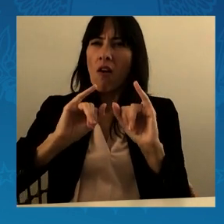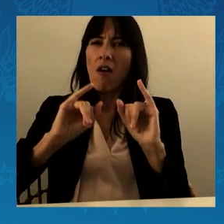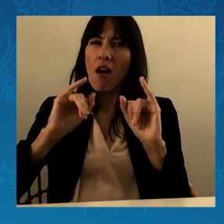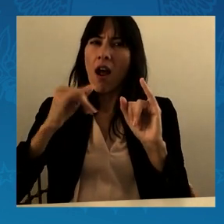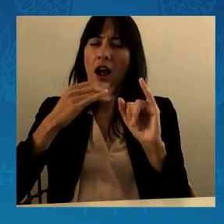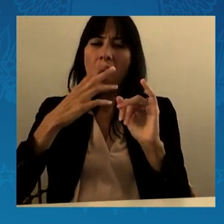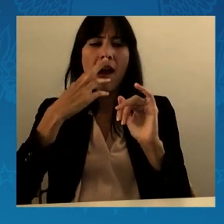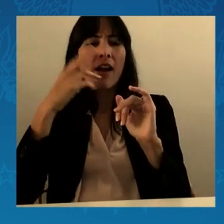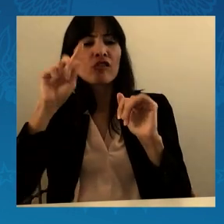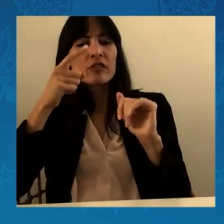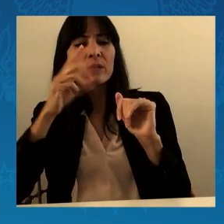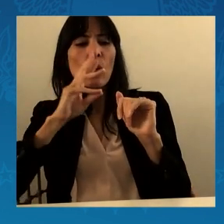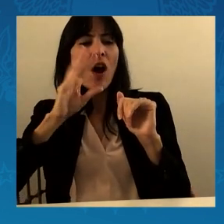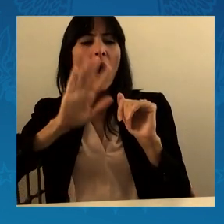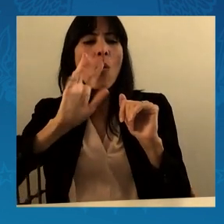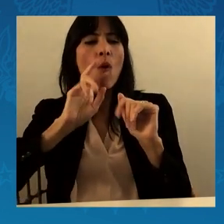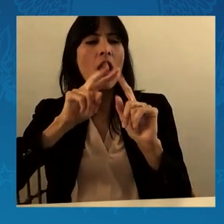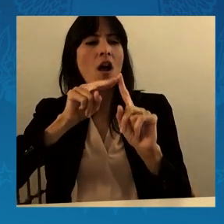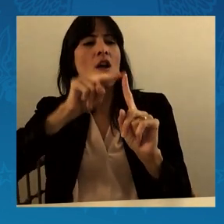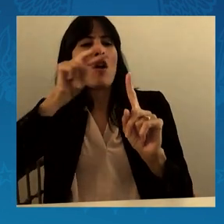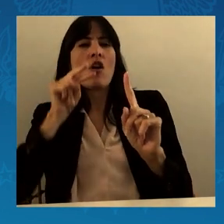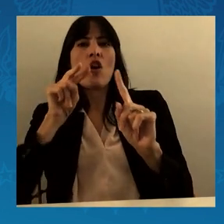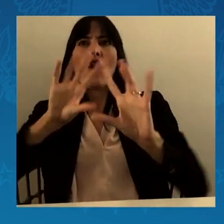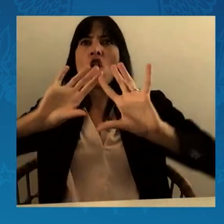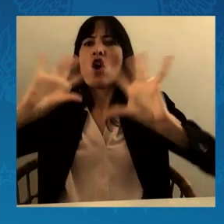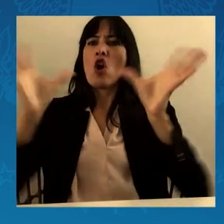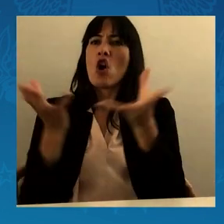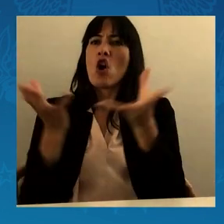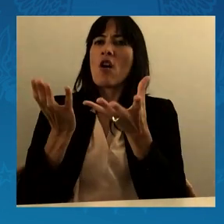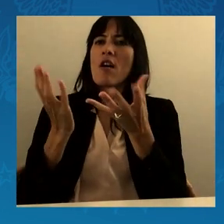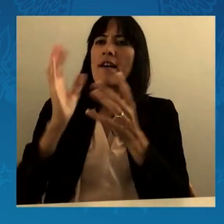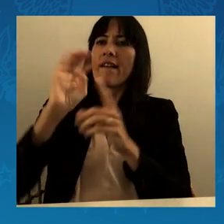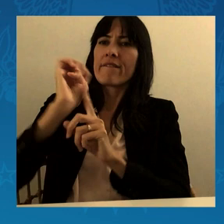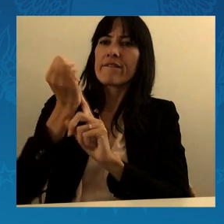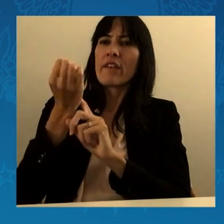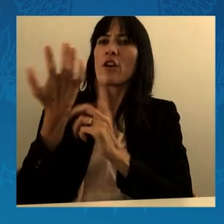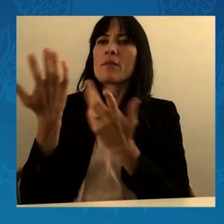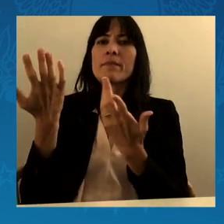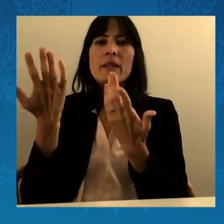Everything on the spirit or on the ground or in the water, regardless.